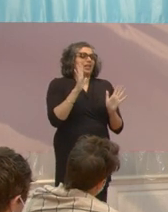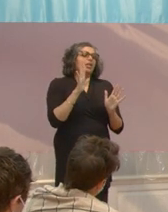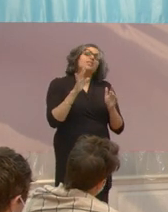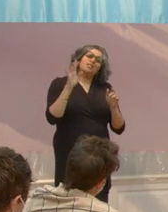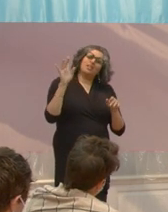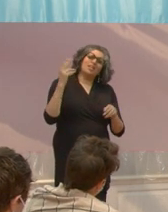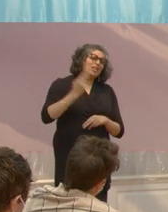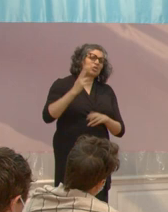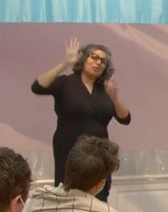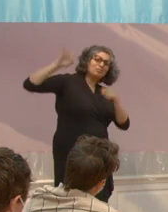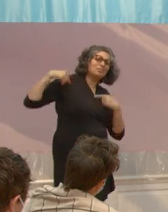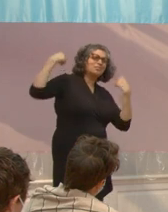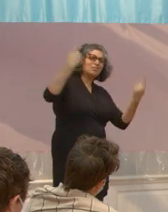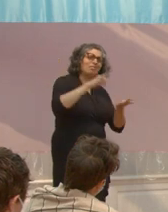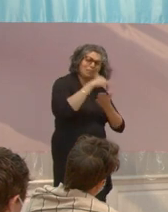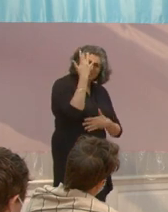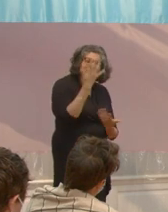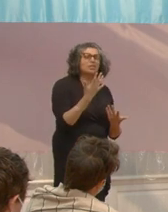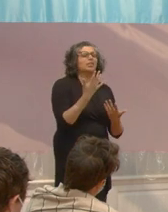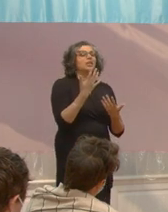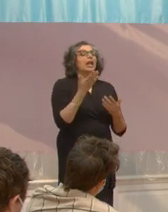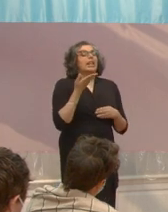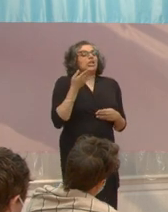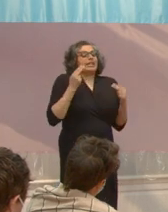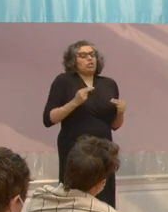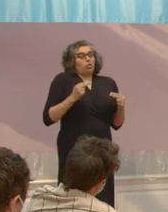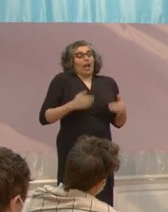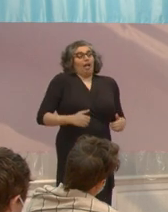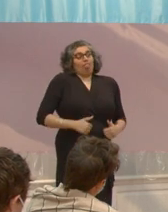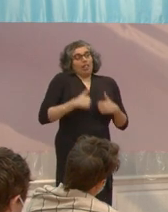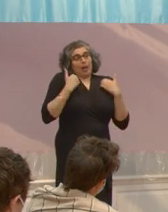of that. There is a history of live bodies in in museums and